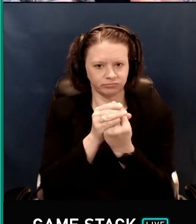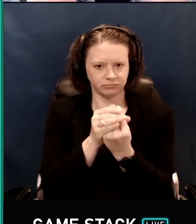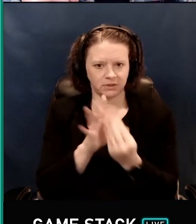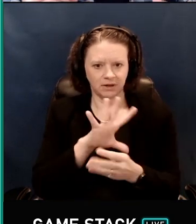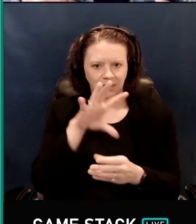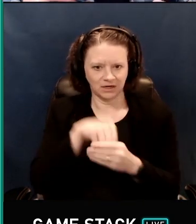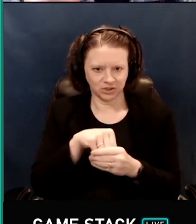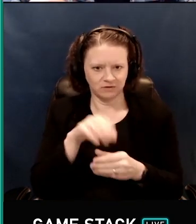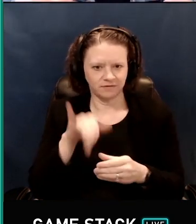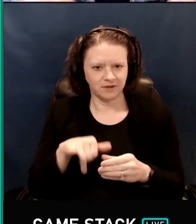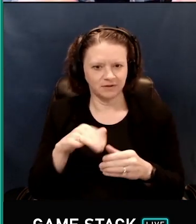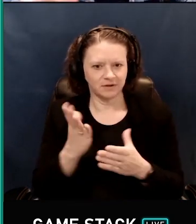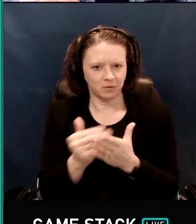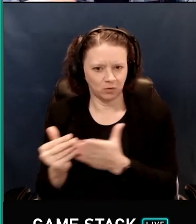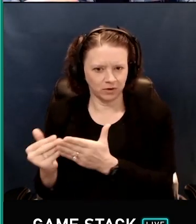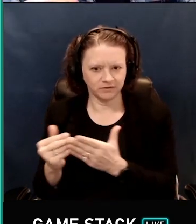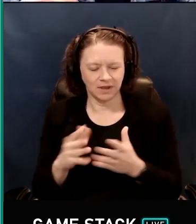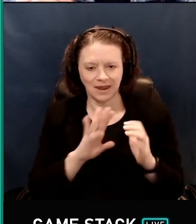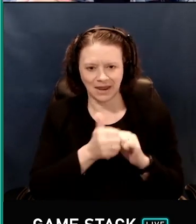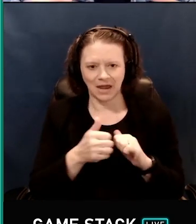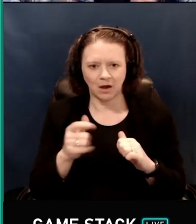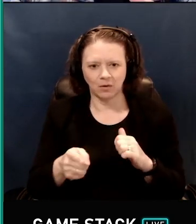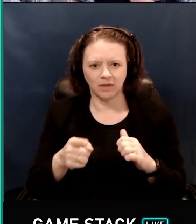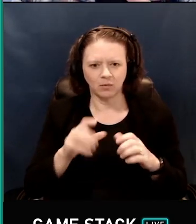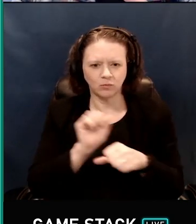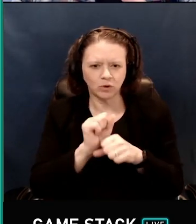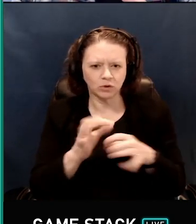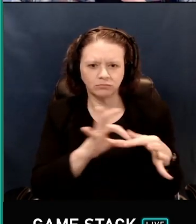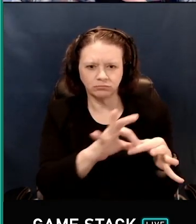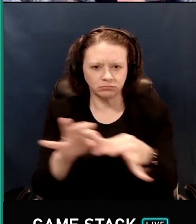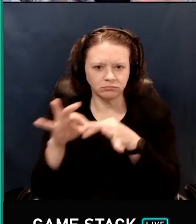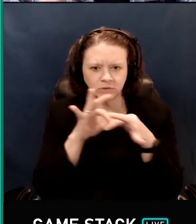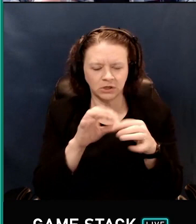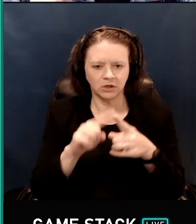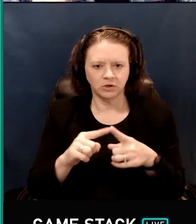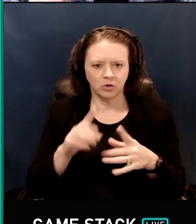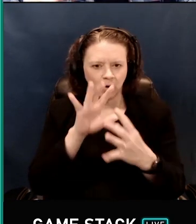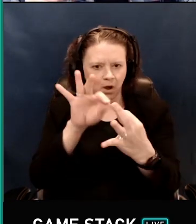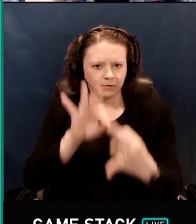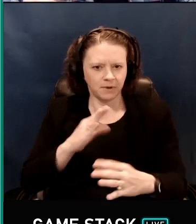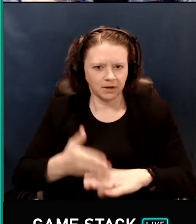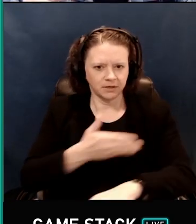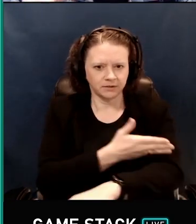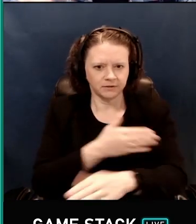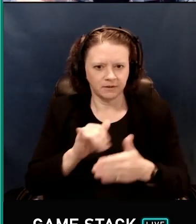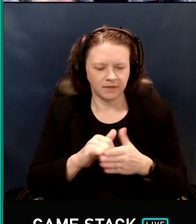that they work together to optimize the end to end data flow is the mentality behind the DirectStorage effort.